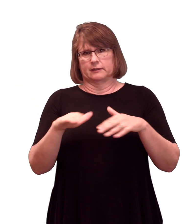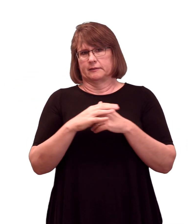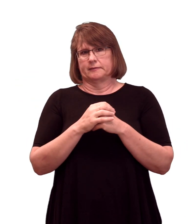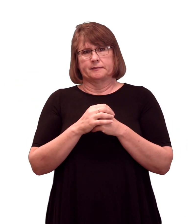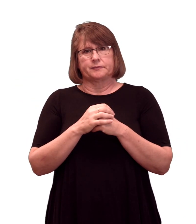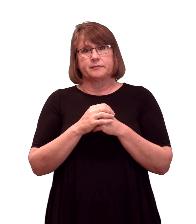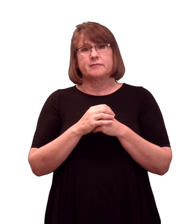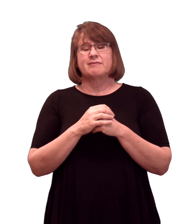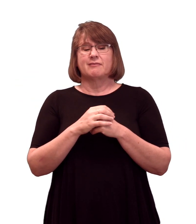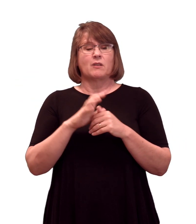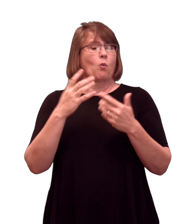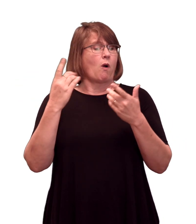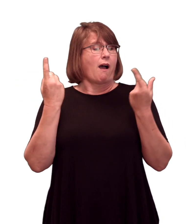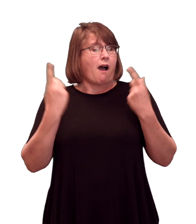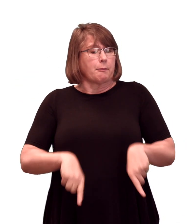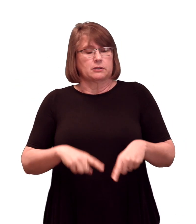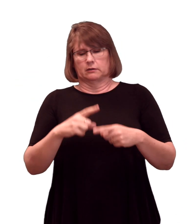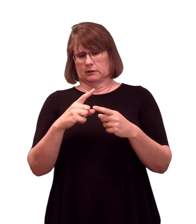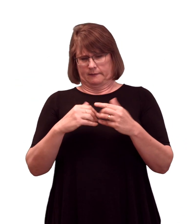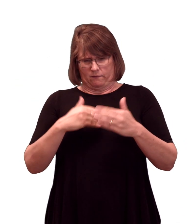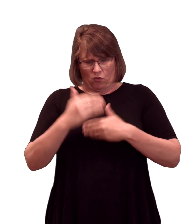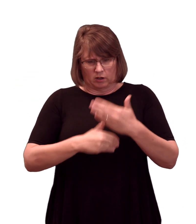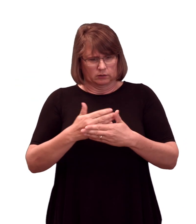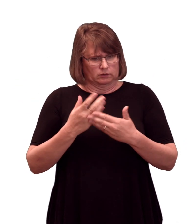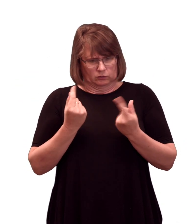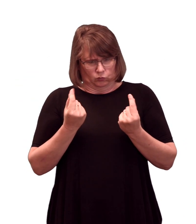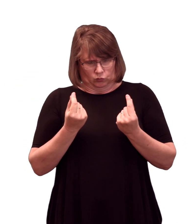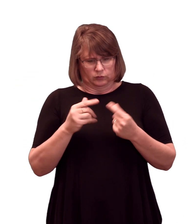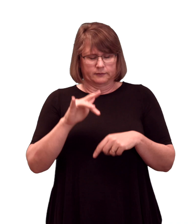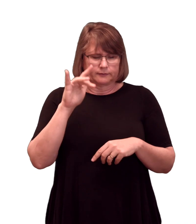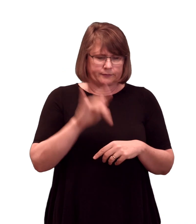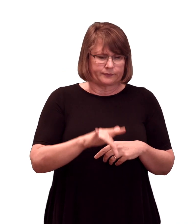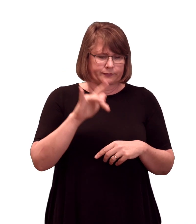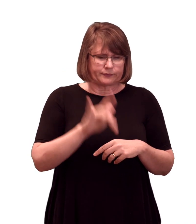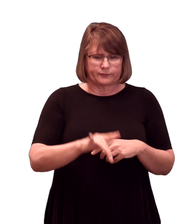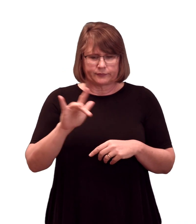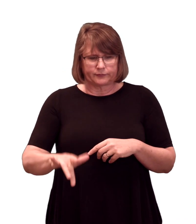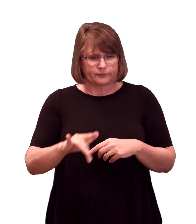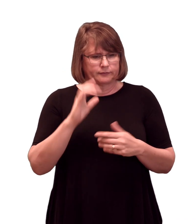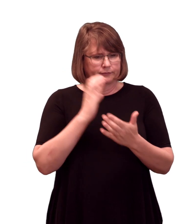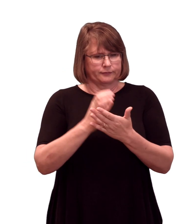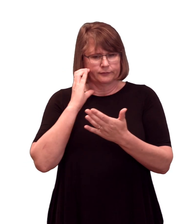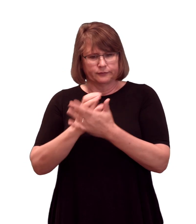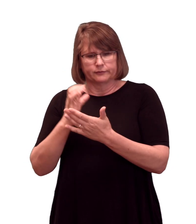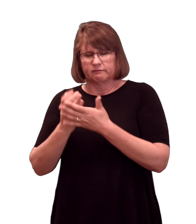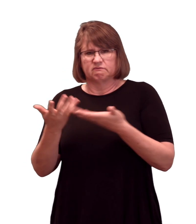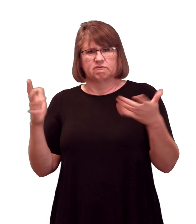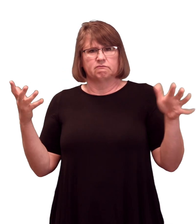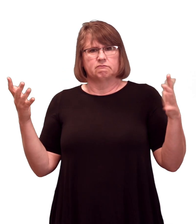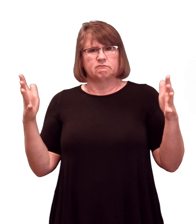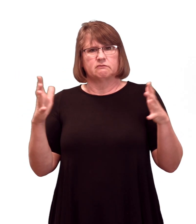to spoken words or phrases. The process becomes a picture-pointing activity